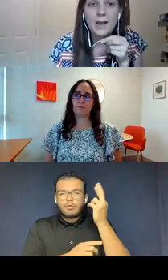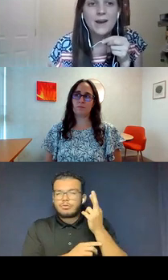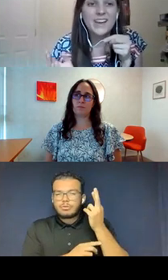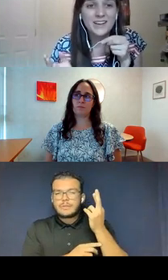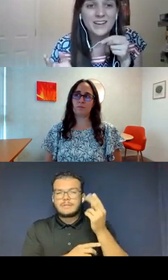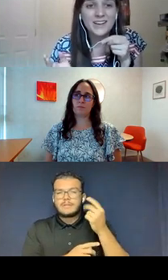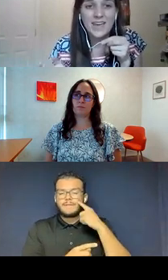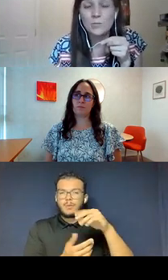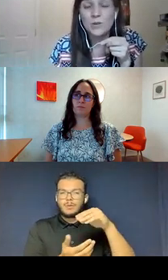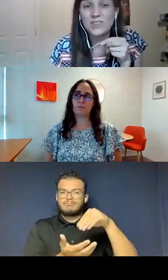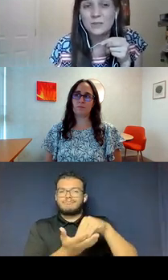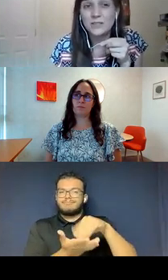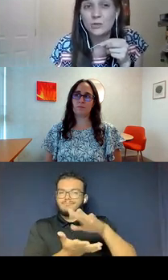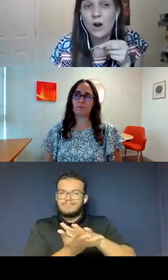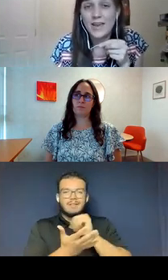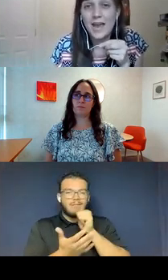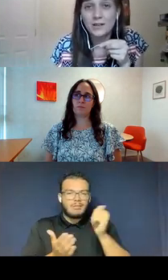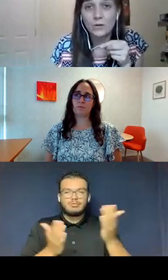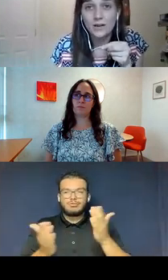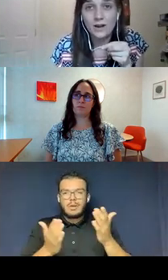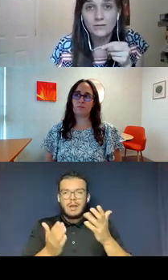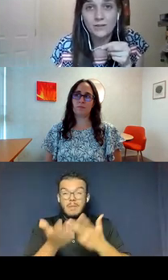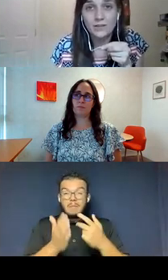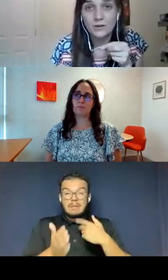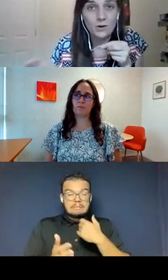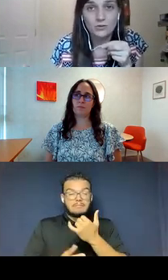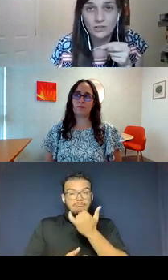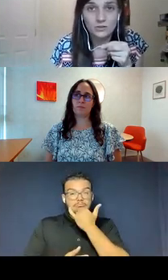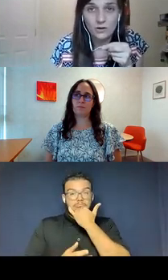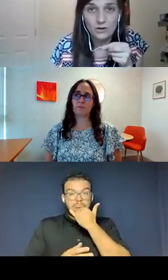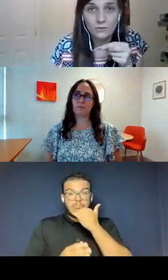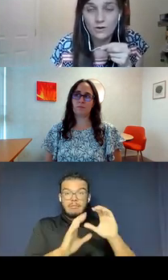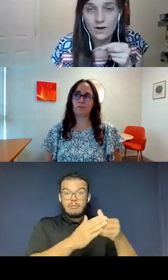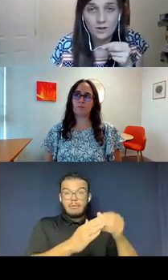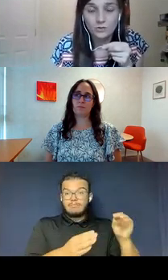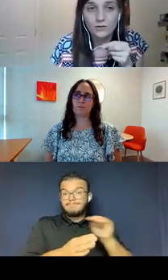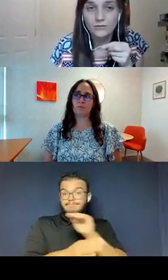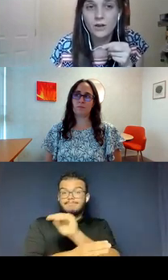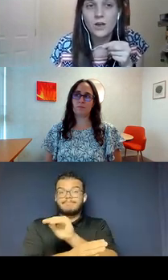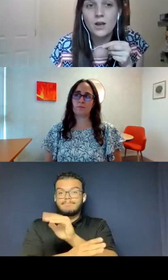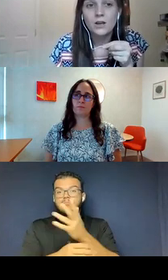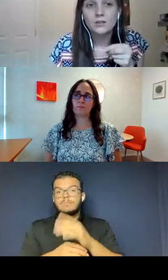And it might indicate you put them in the wrong category of either partially served or not served.